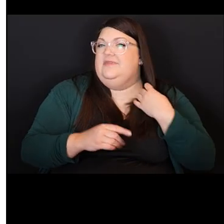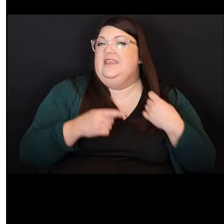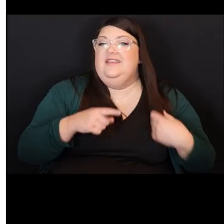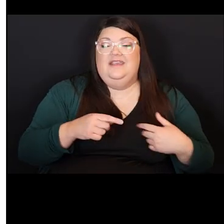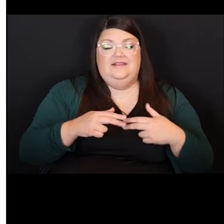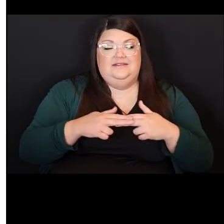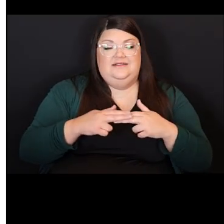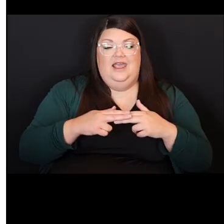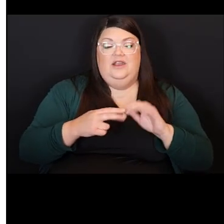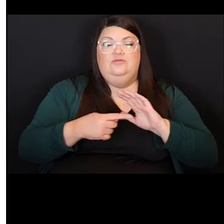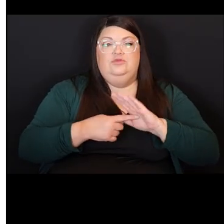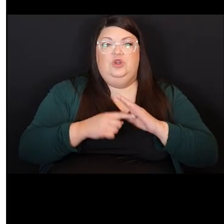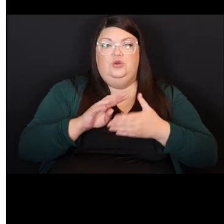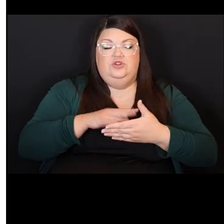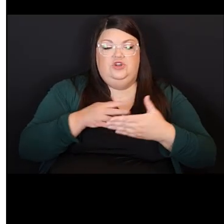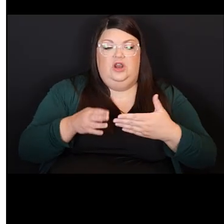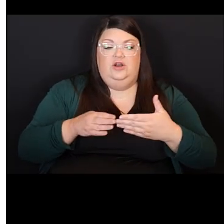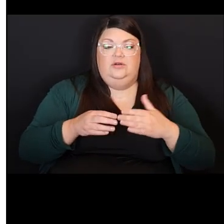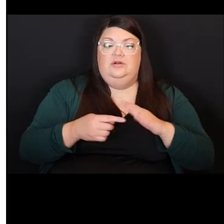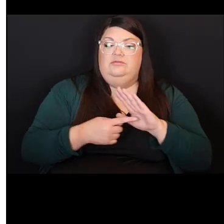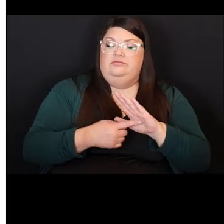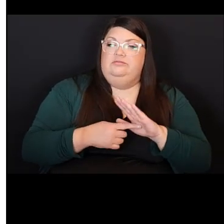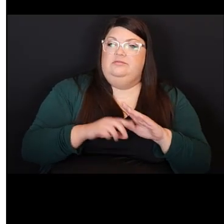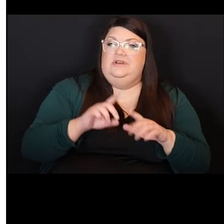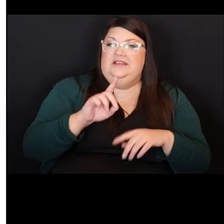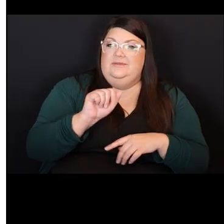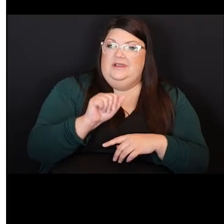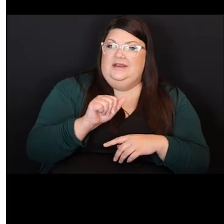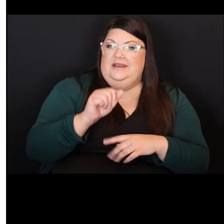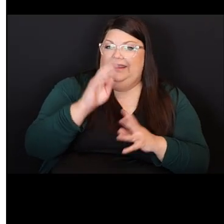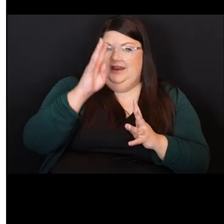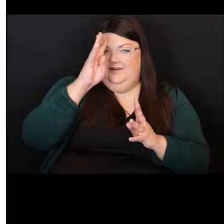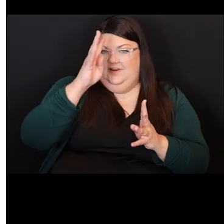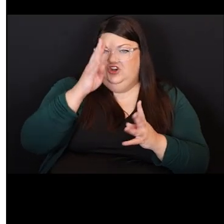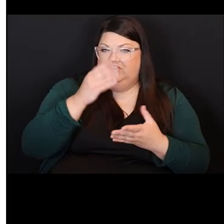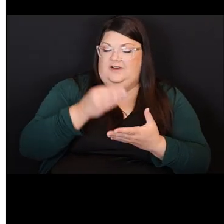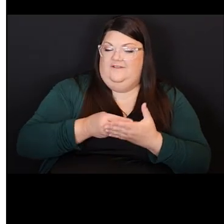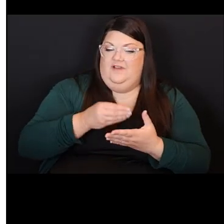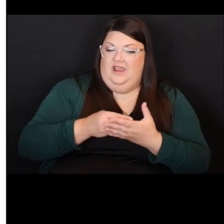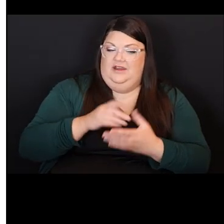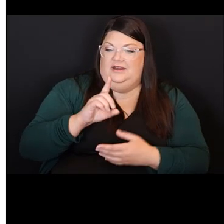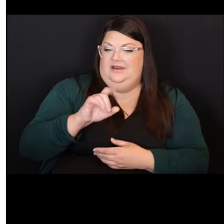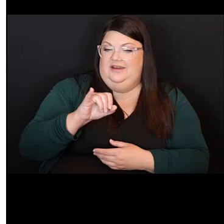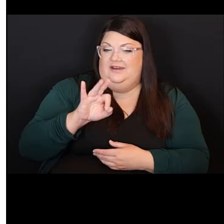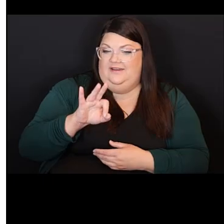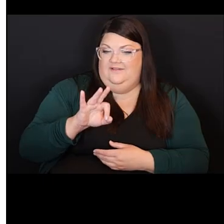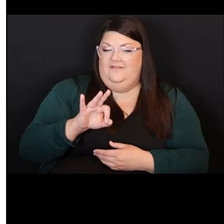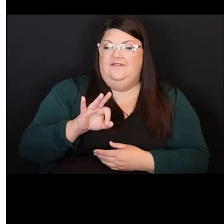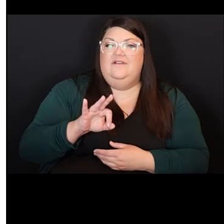The slide now displays a chart that shows the Disability Innovation Fund (DIF) indirect cost